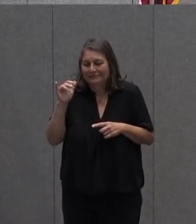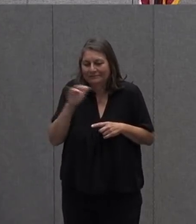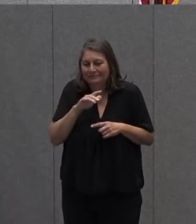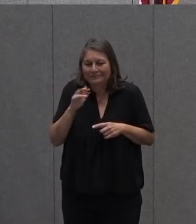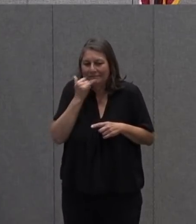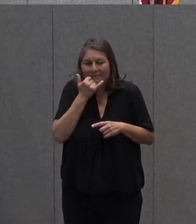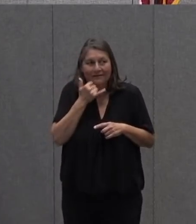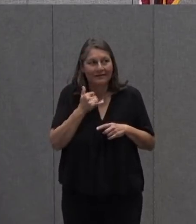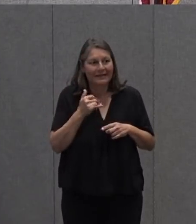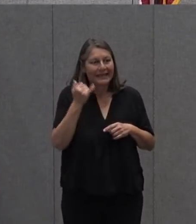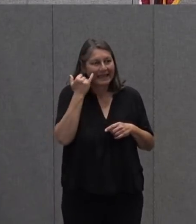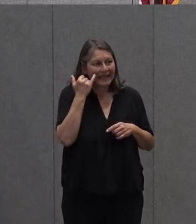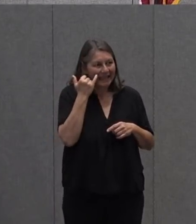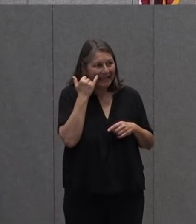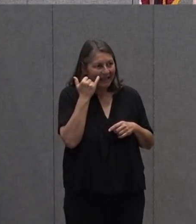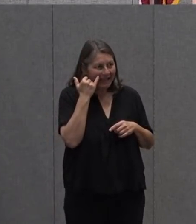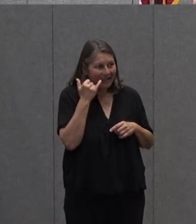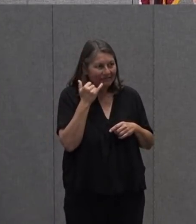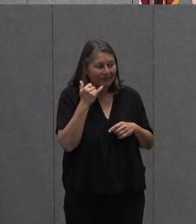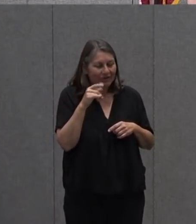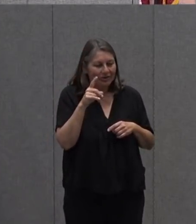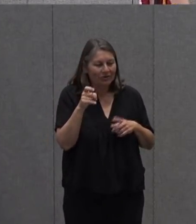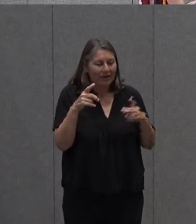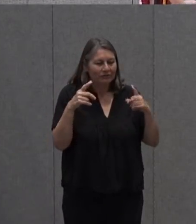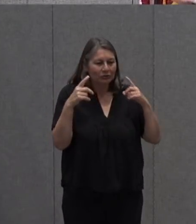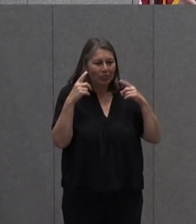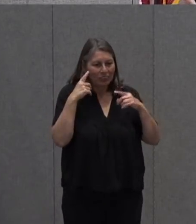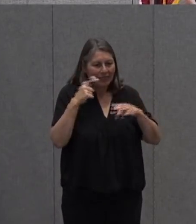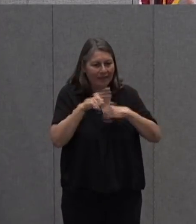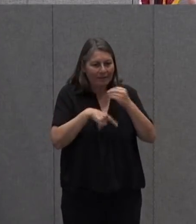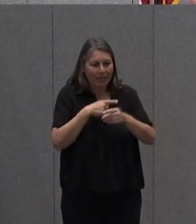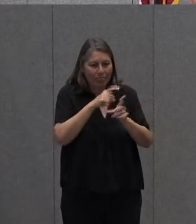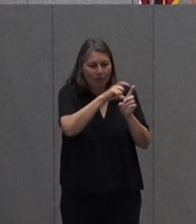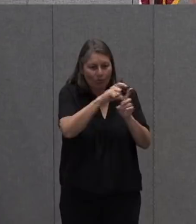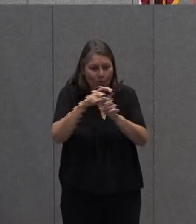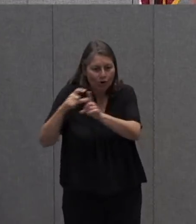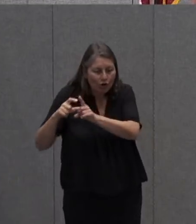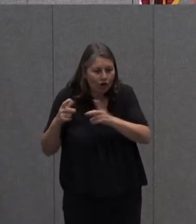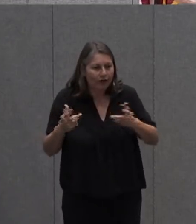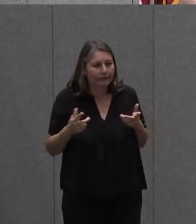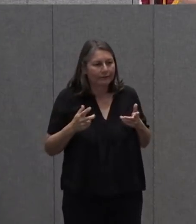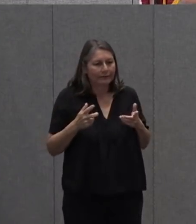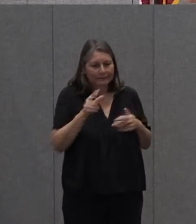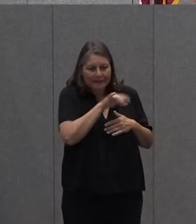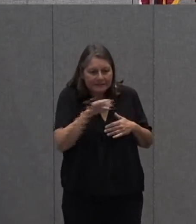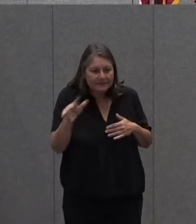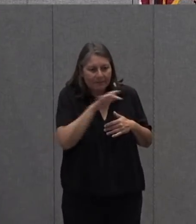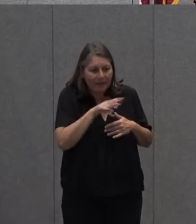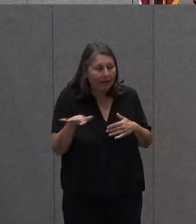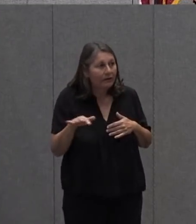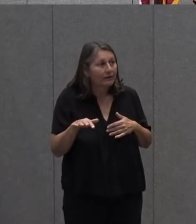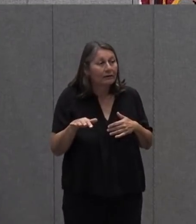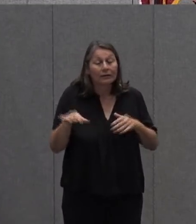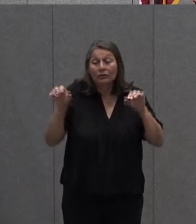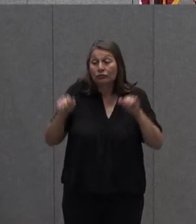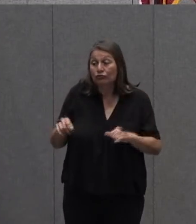and we have to do it like without our phone or without spell check. Right, we could always double-check using a device